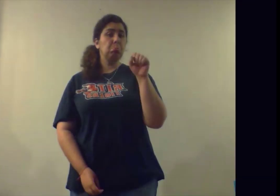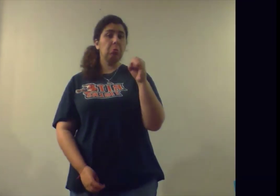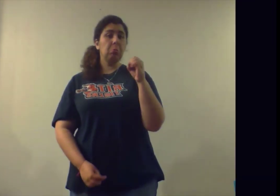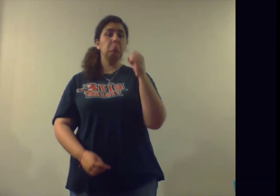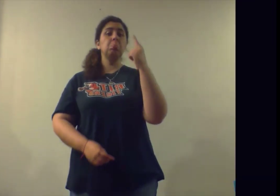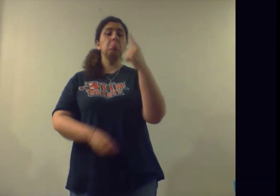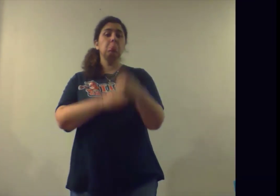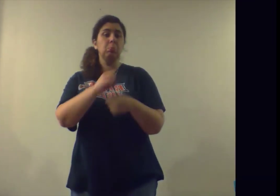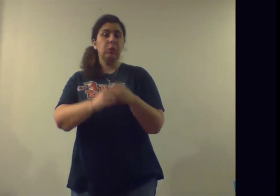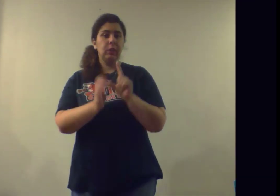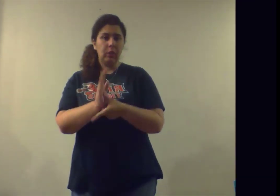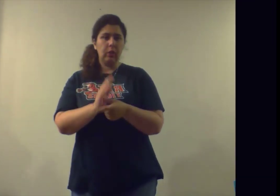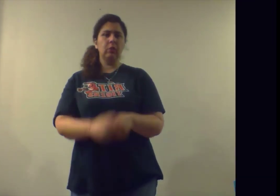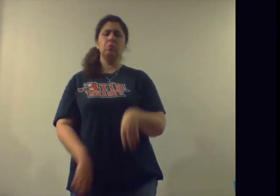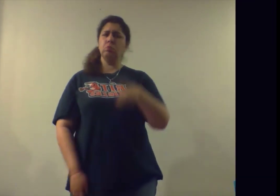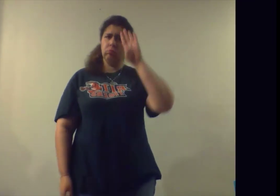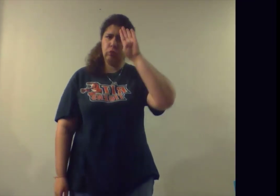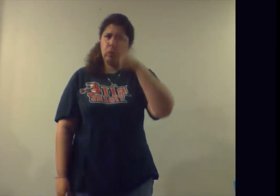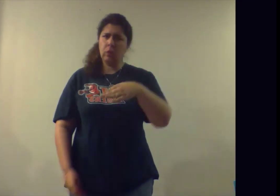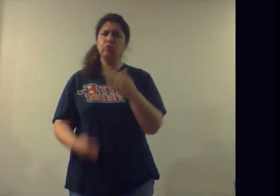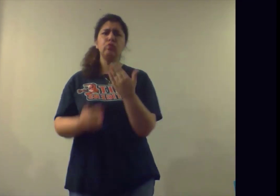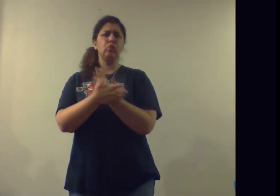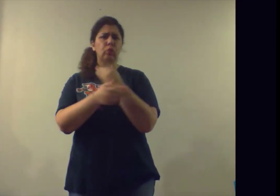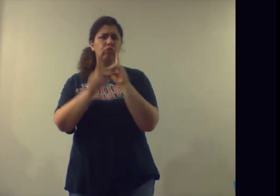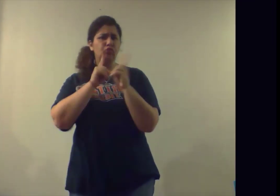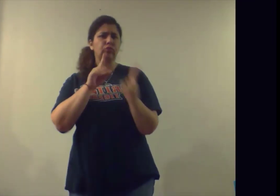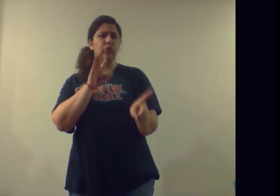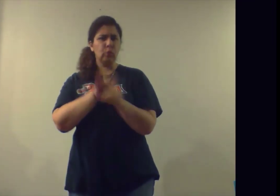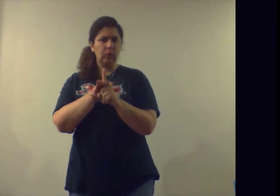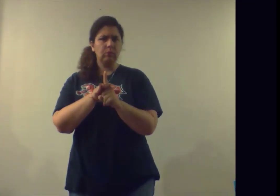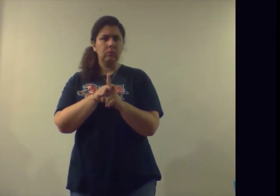Shaina Ghodsi: So one year later, as predicted, a new dialogue emerged.